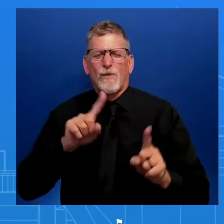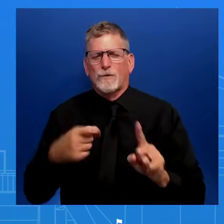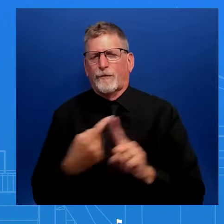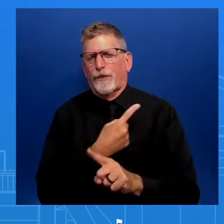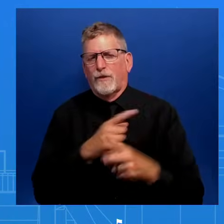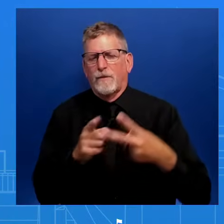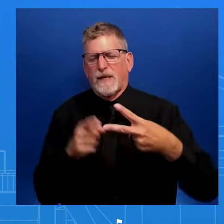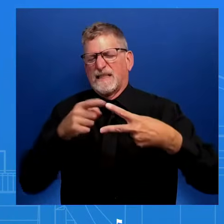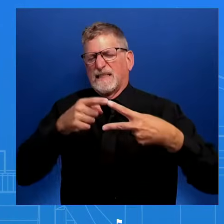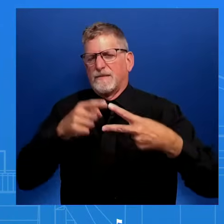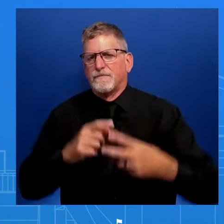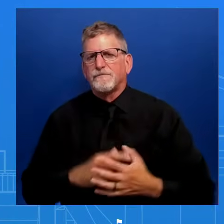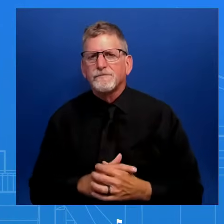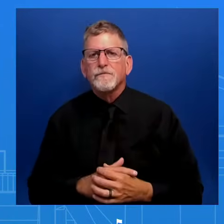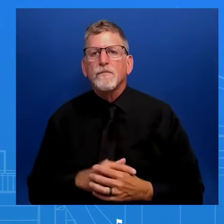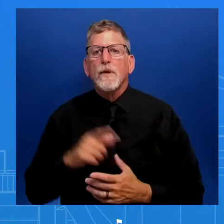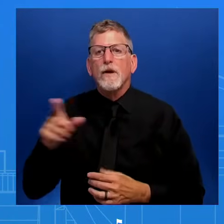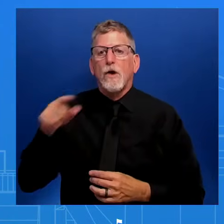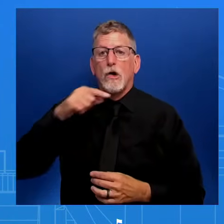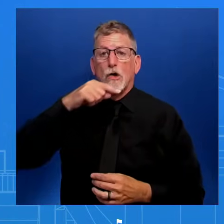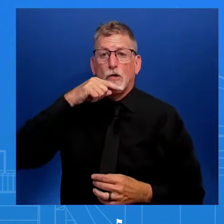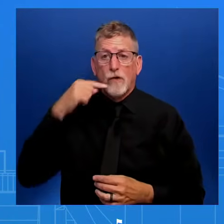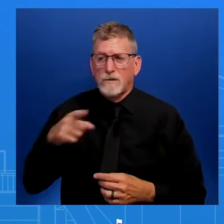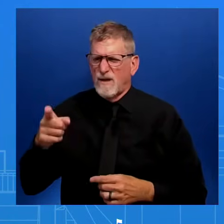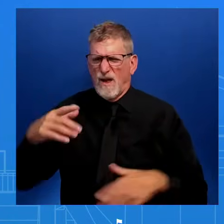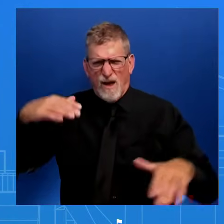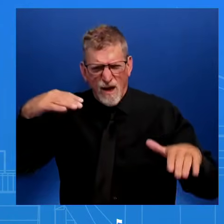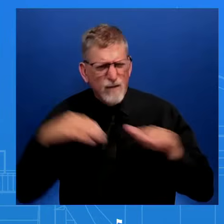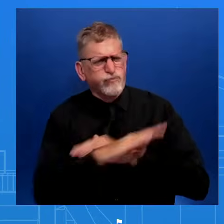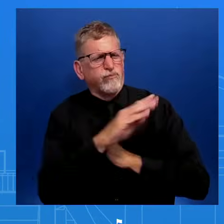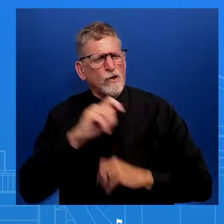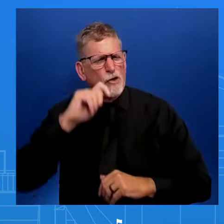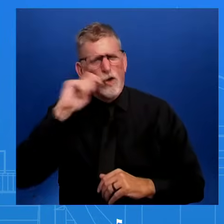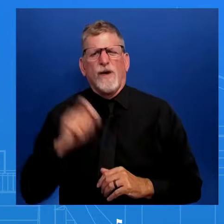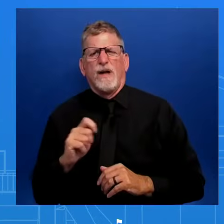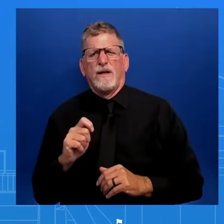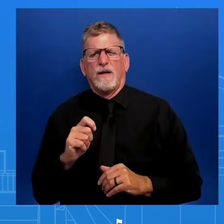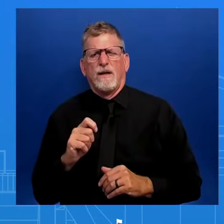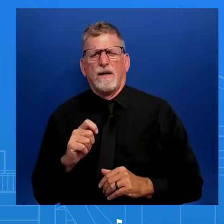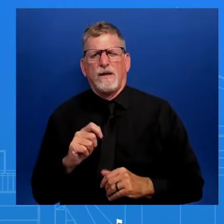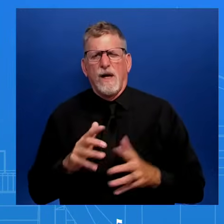And we've announced, as you know, $1.5 billion in investments in Maine's infrastructure,